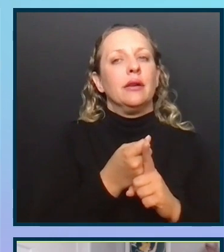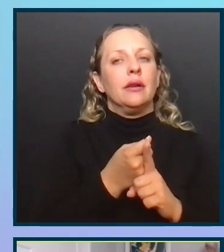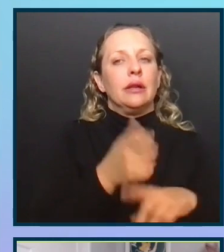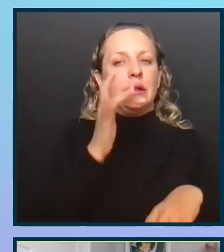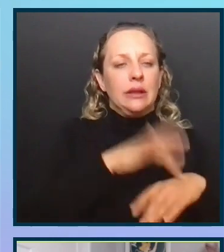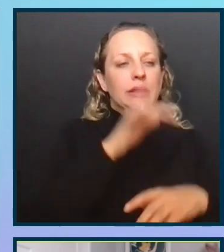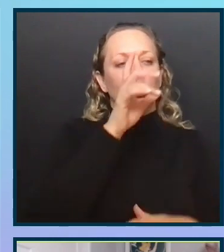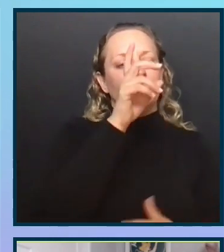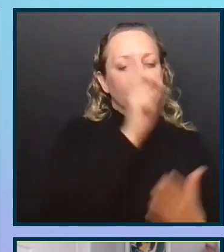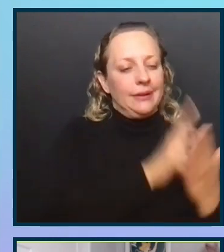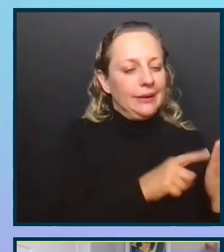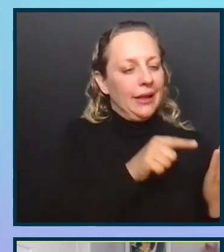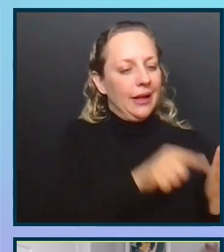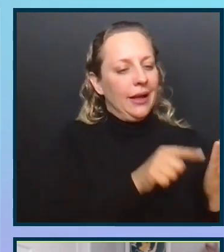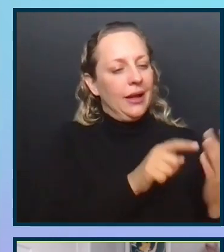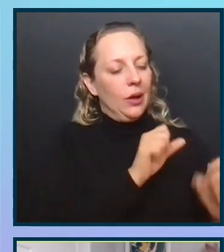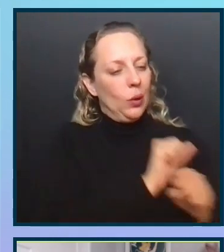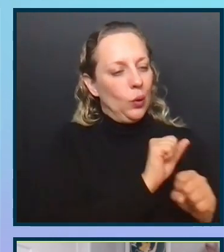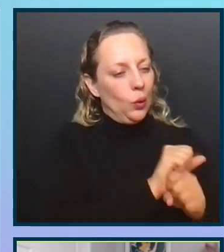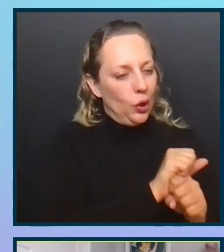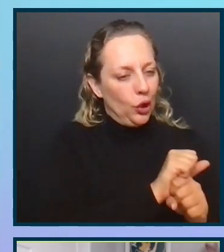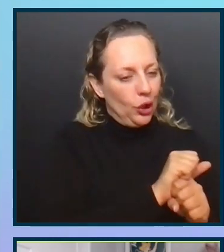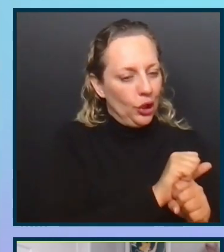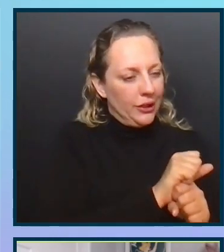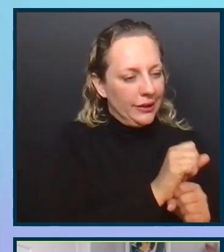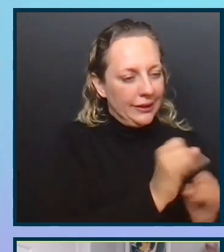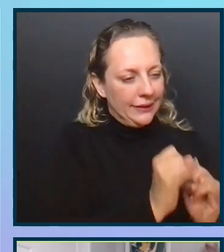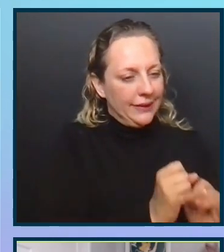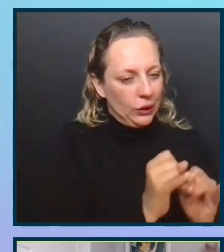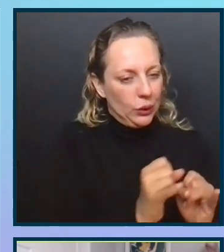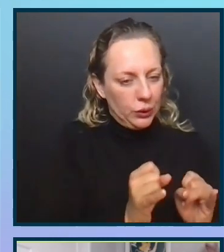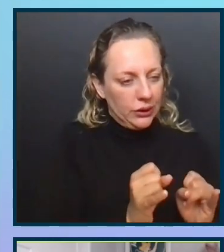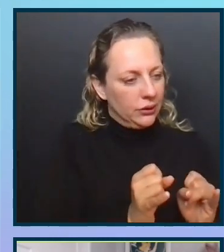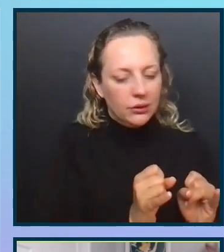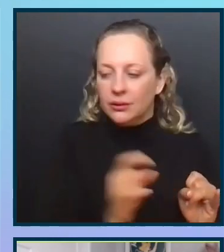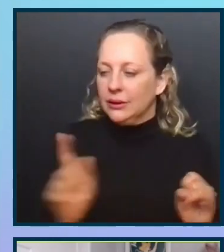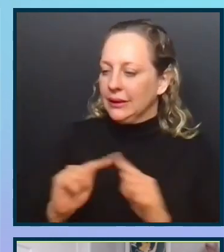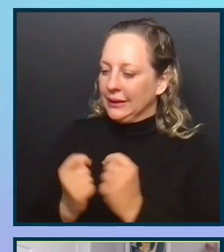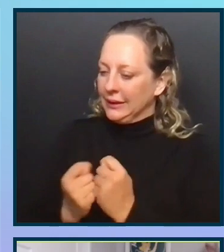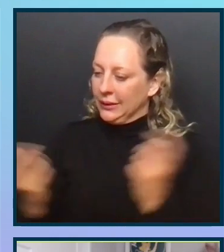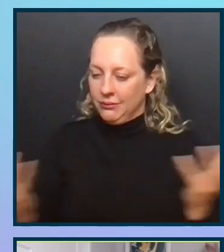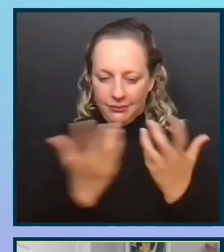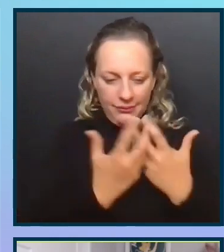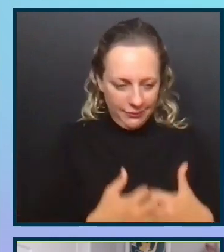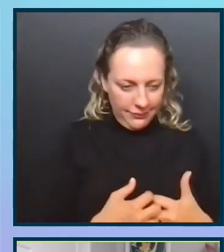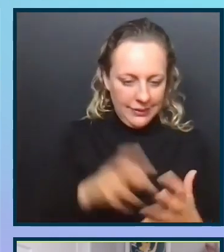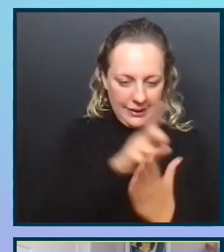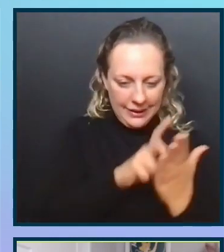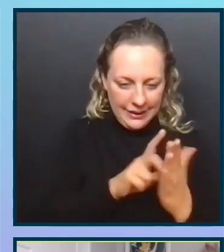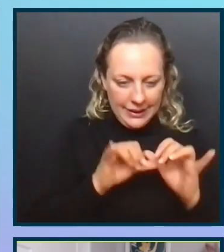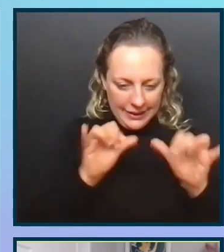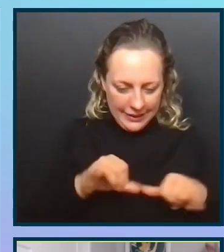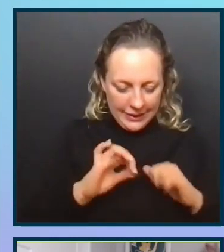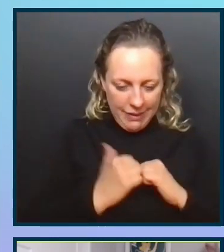work individually, team efforts, design systems. And understanding how these things work together